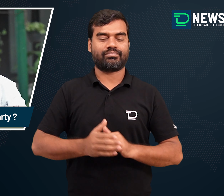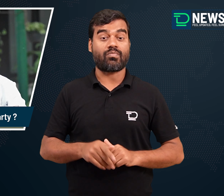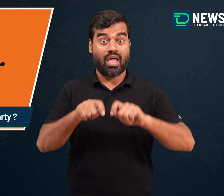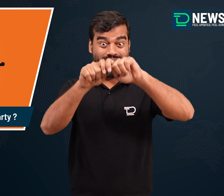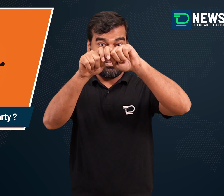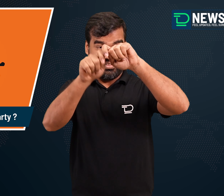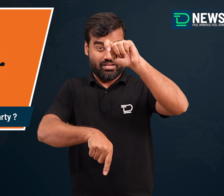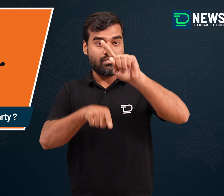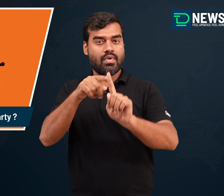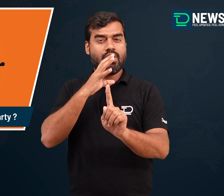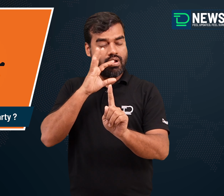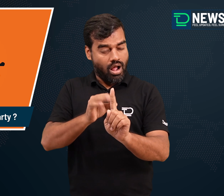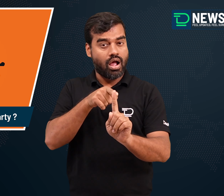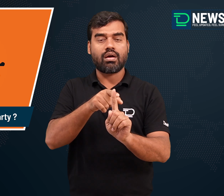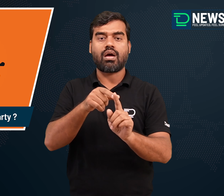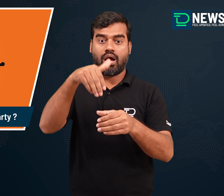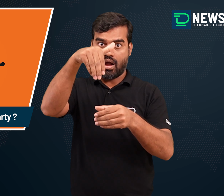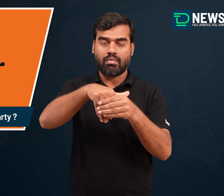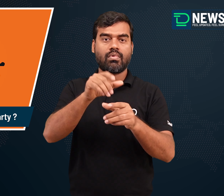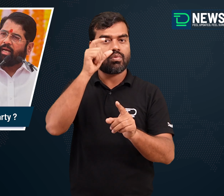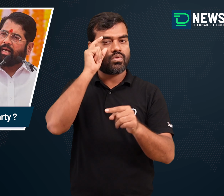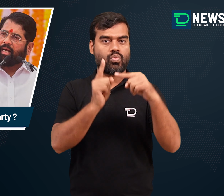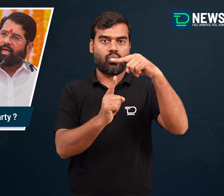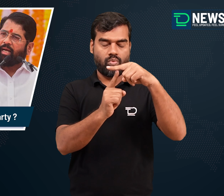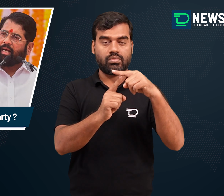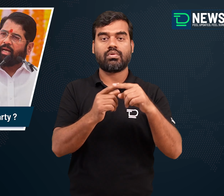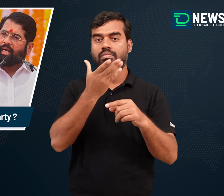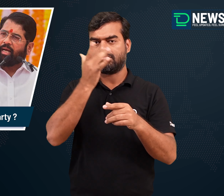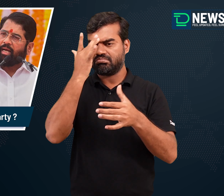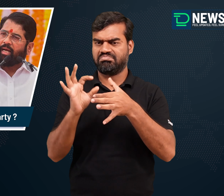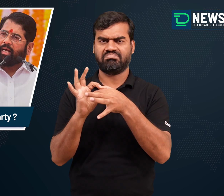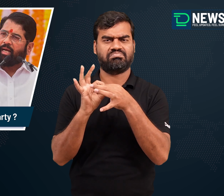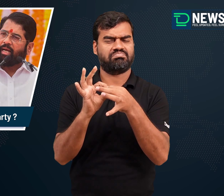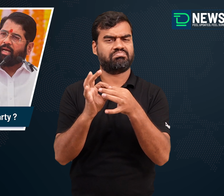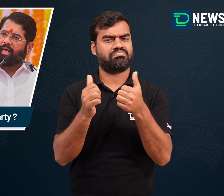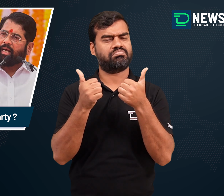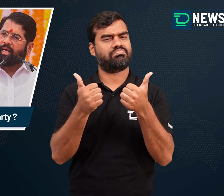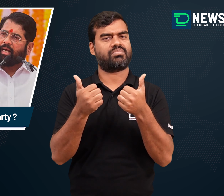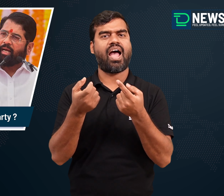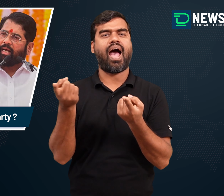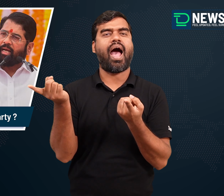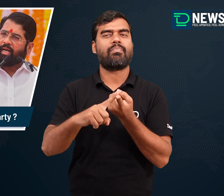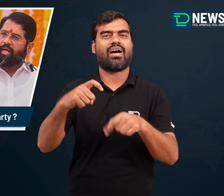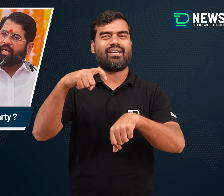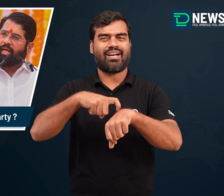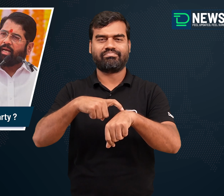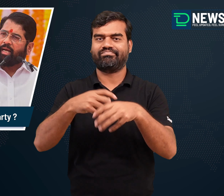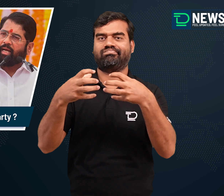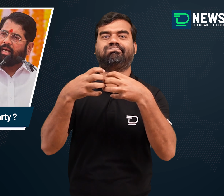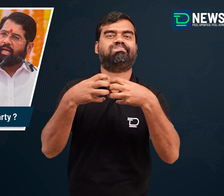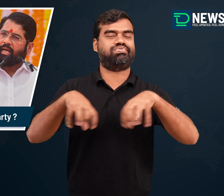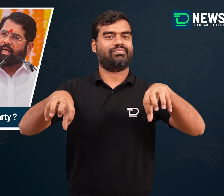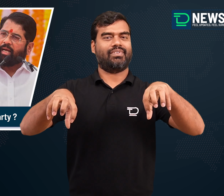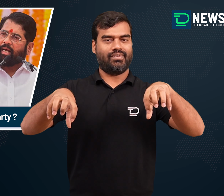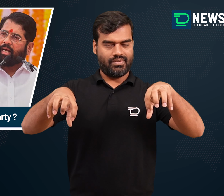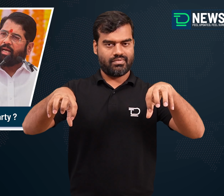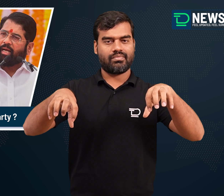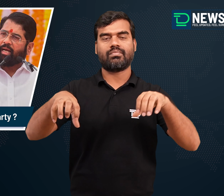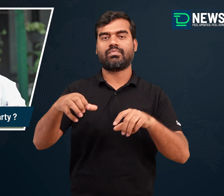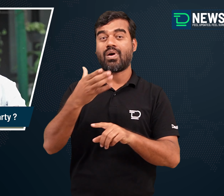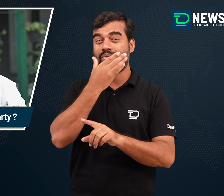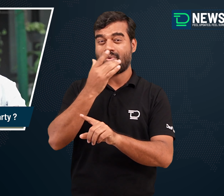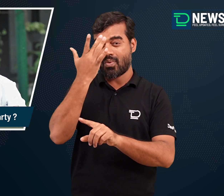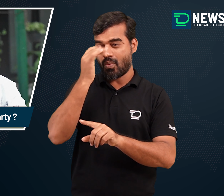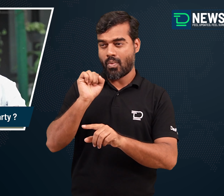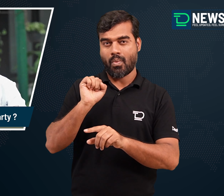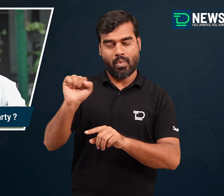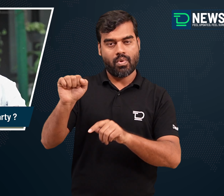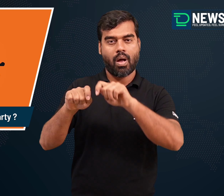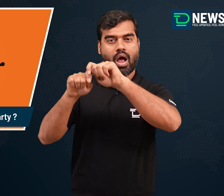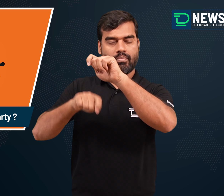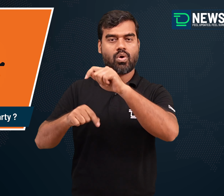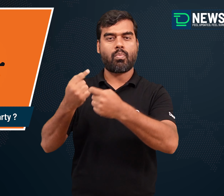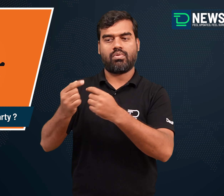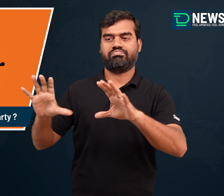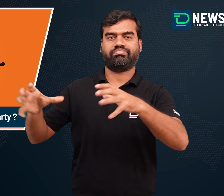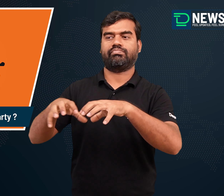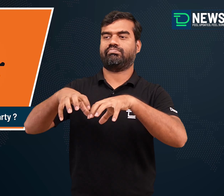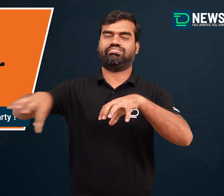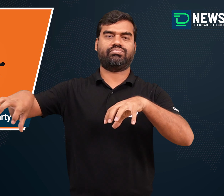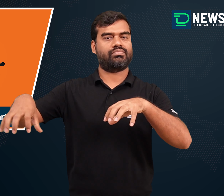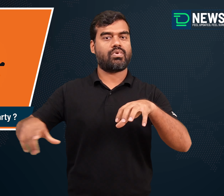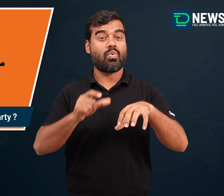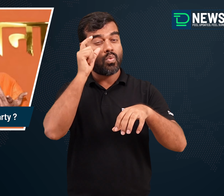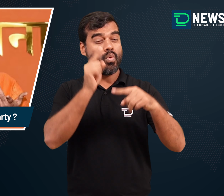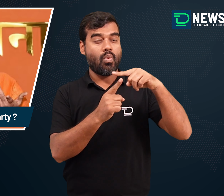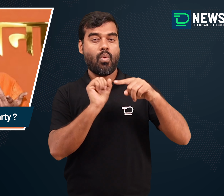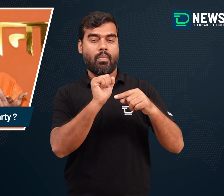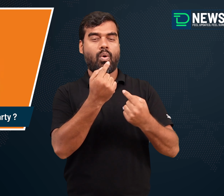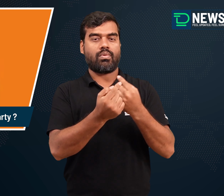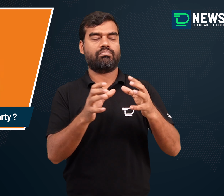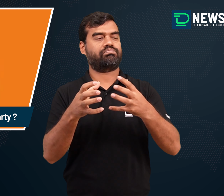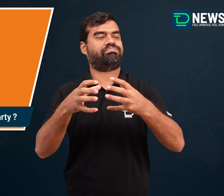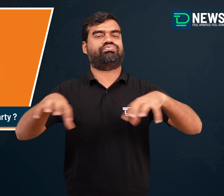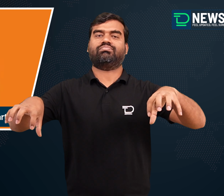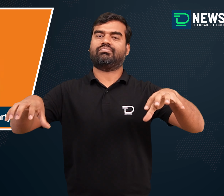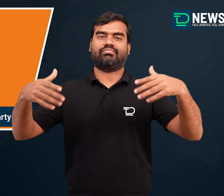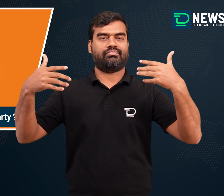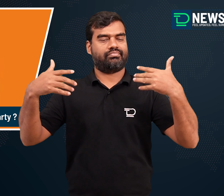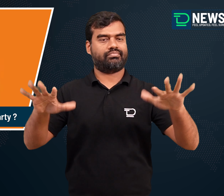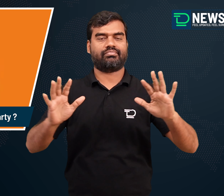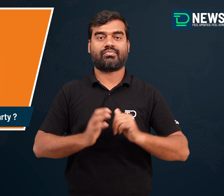Shiv Sena, which was divided into two with Uddhav Thackeray’s team and E. K. Nath Shinde.